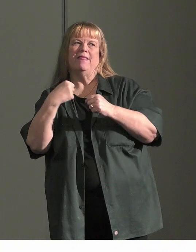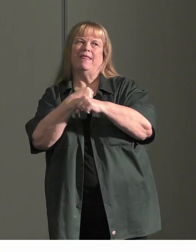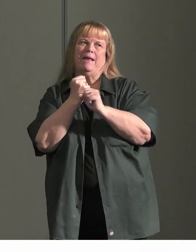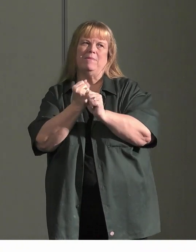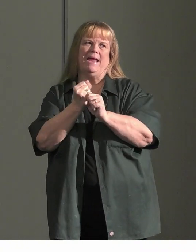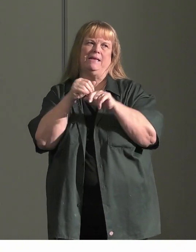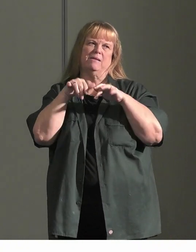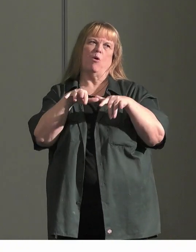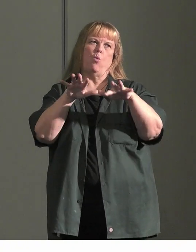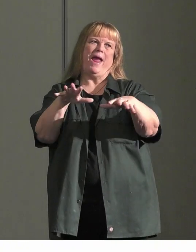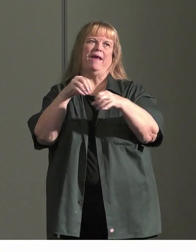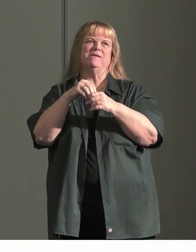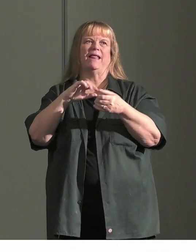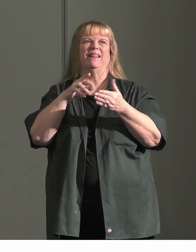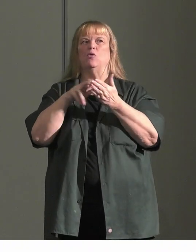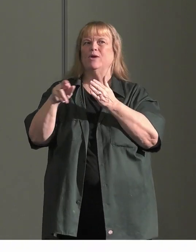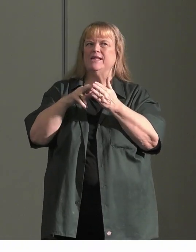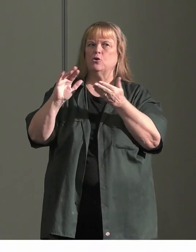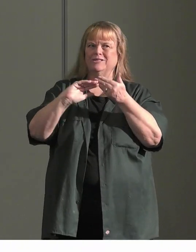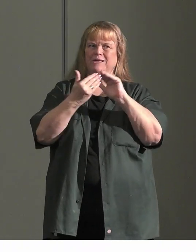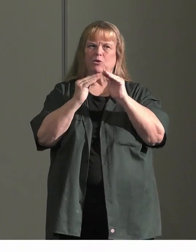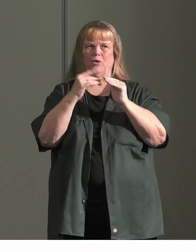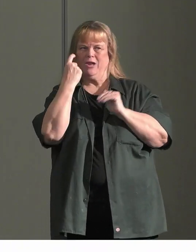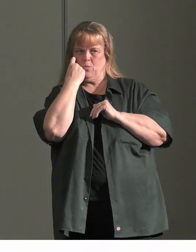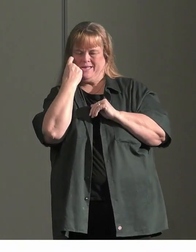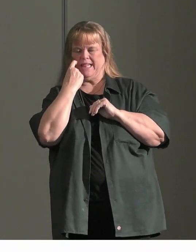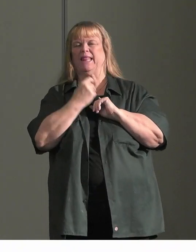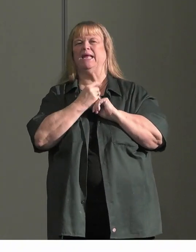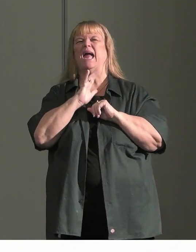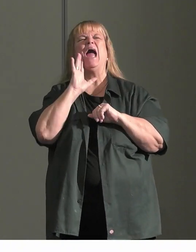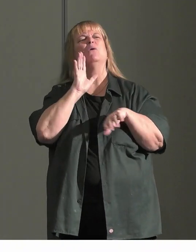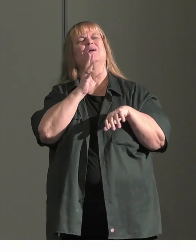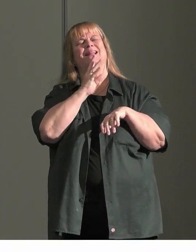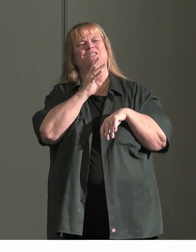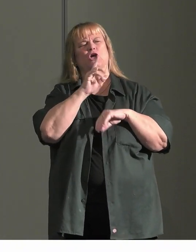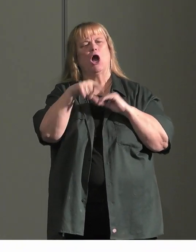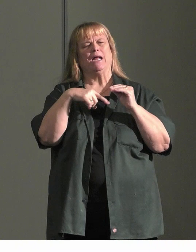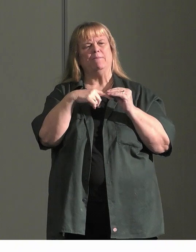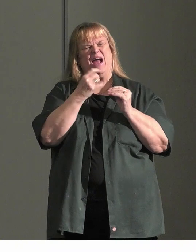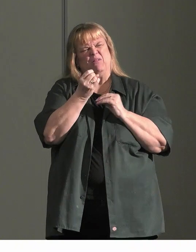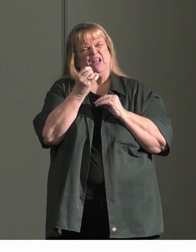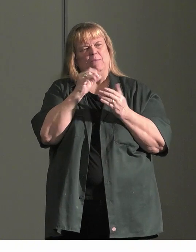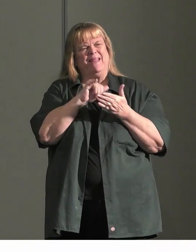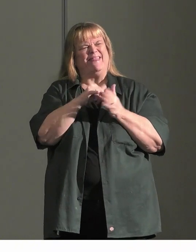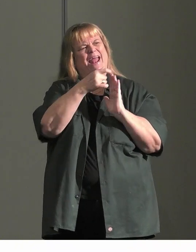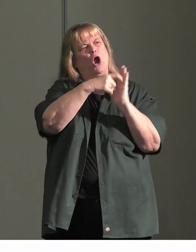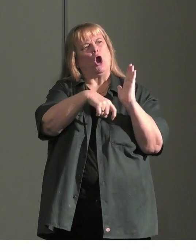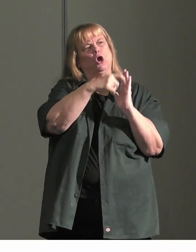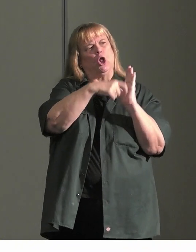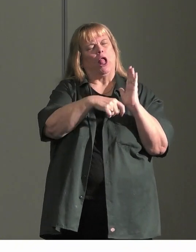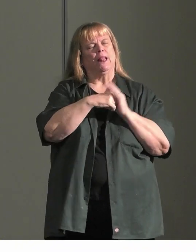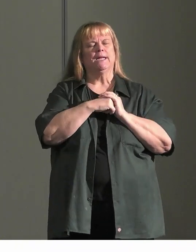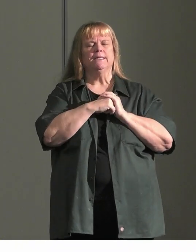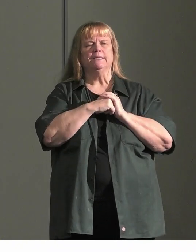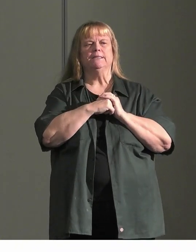community and research community lately. I will touch on the article. There is an interesting